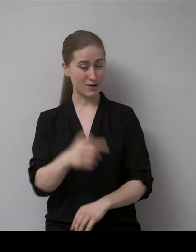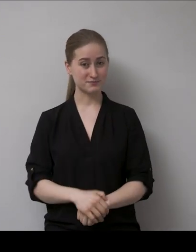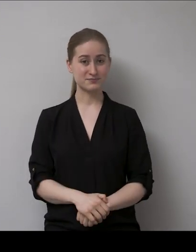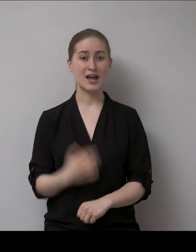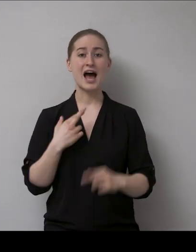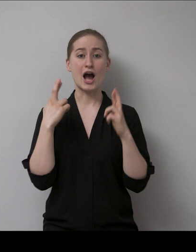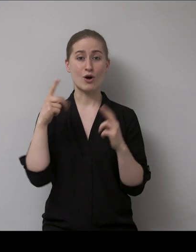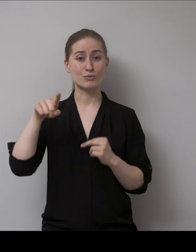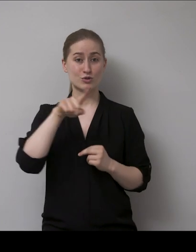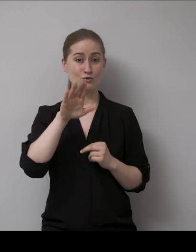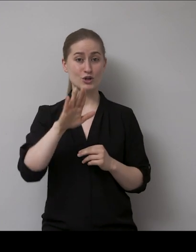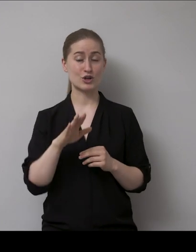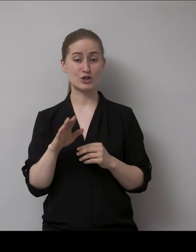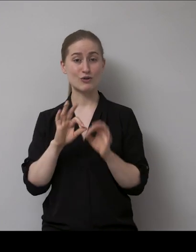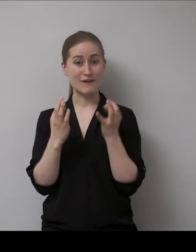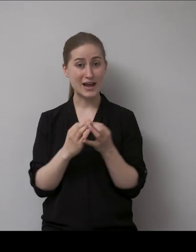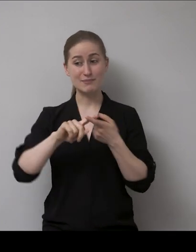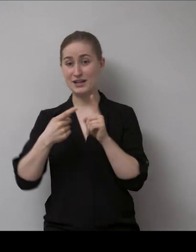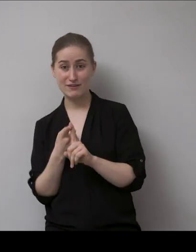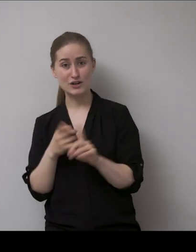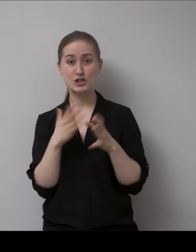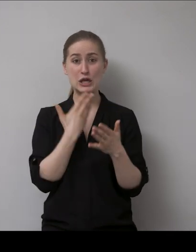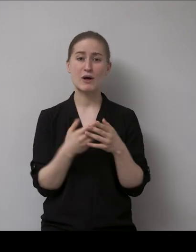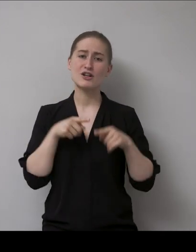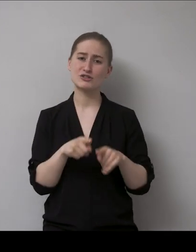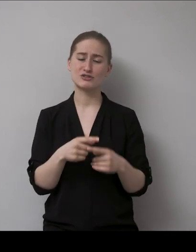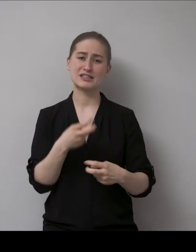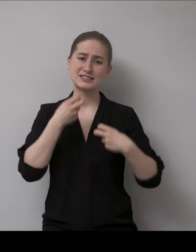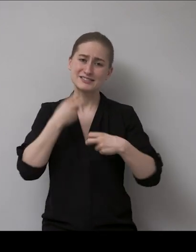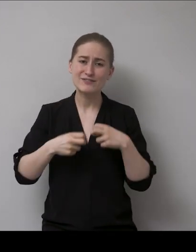I hope you and your extended family and friends are doing well during these trying times,